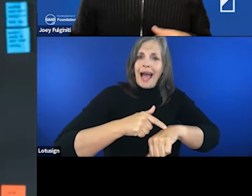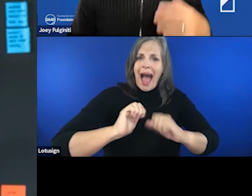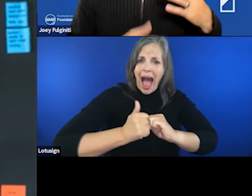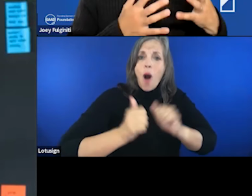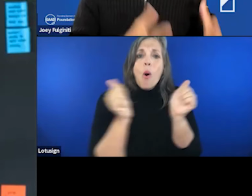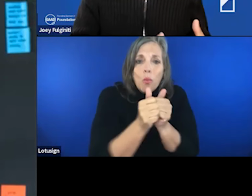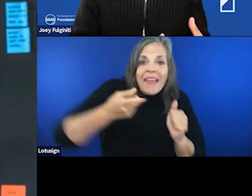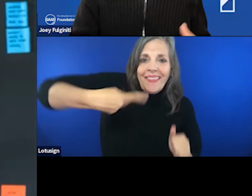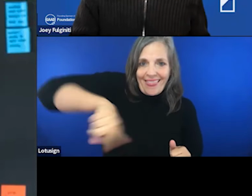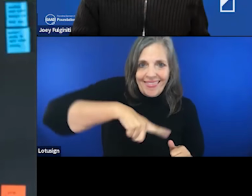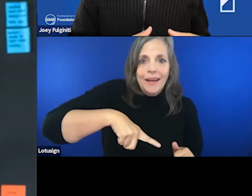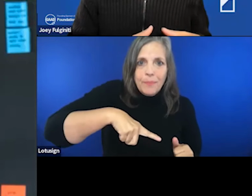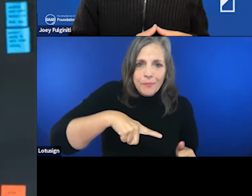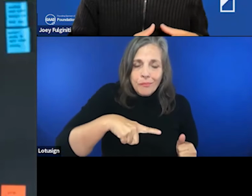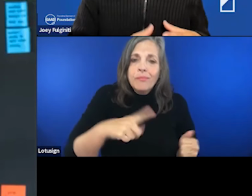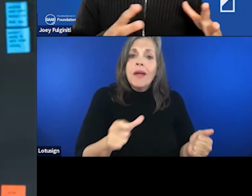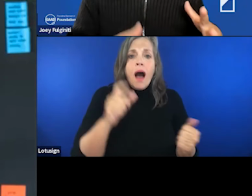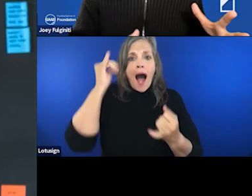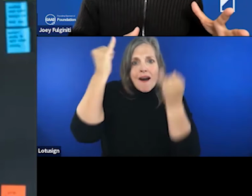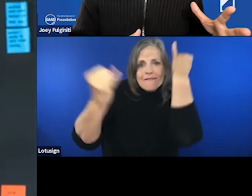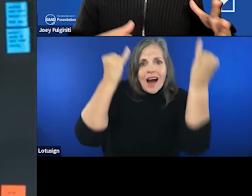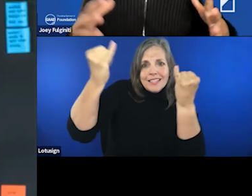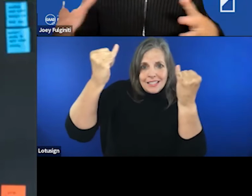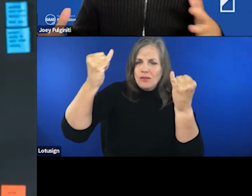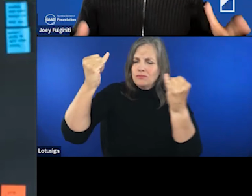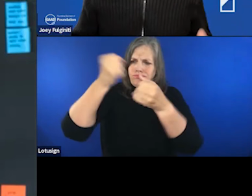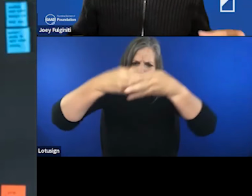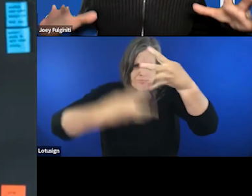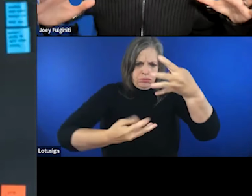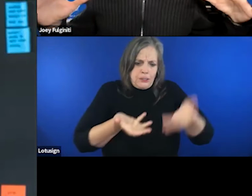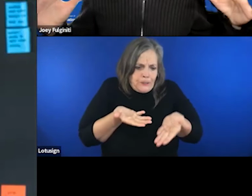have a lot of ideas but I don't try to force any ideas that make anyone uncomfortable so I try to